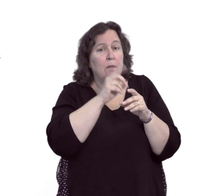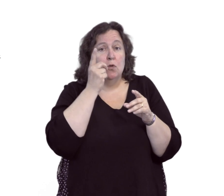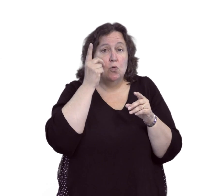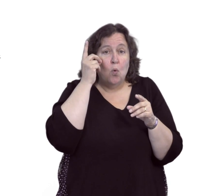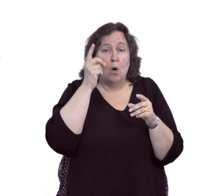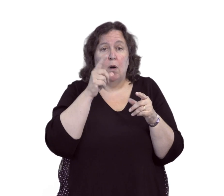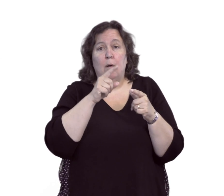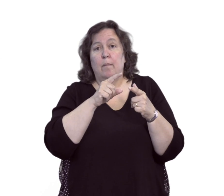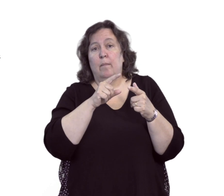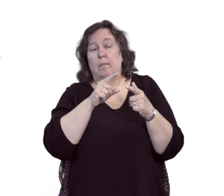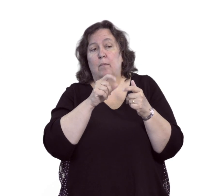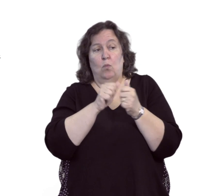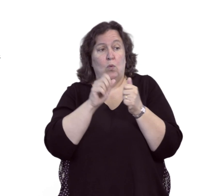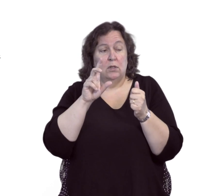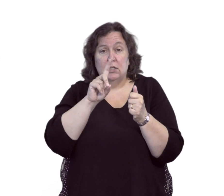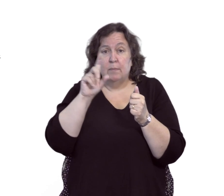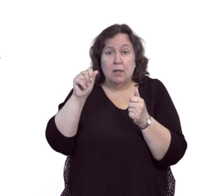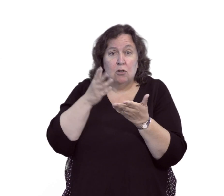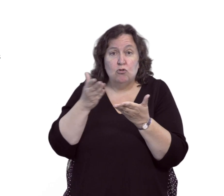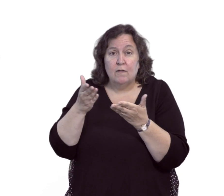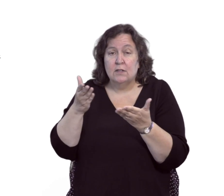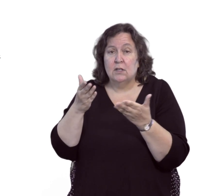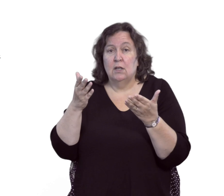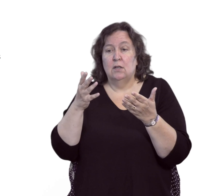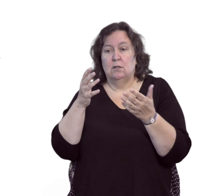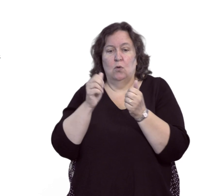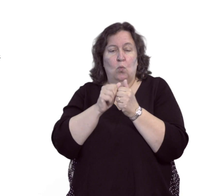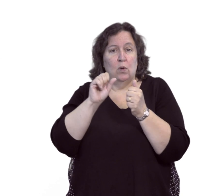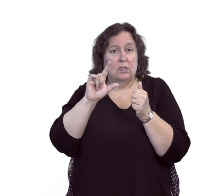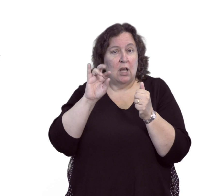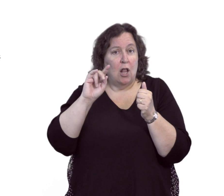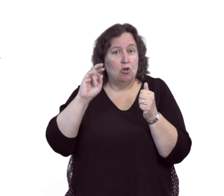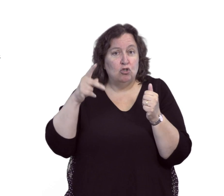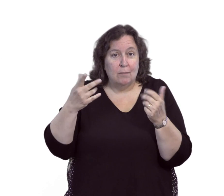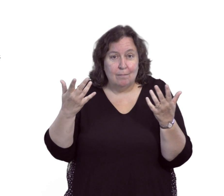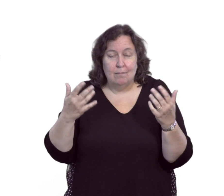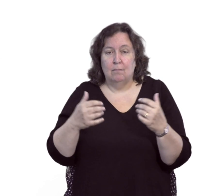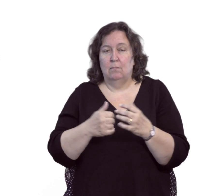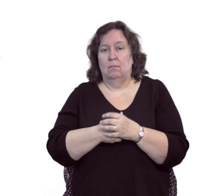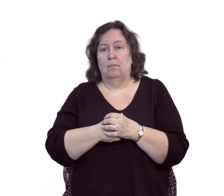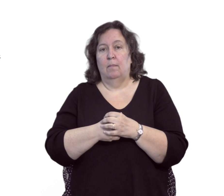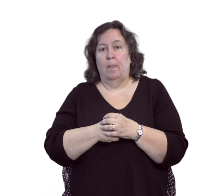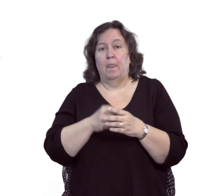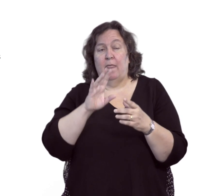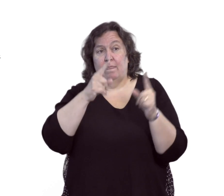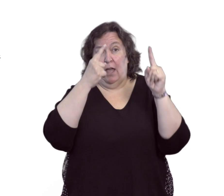with scholarships and disability services. Under the goal is short-term objectives